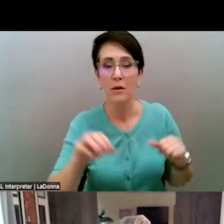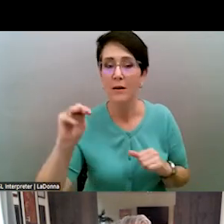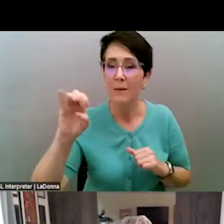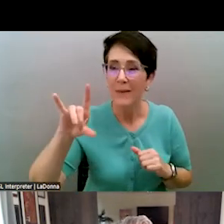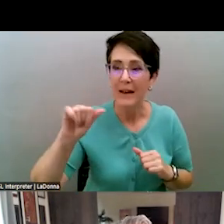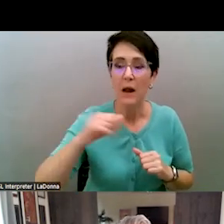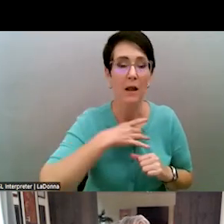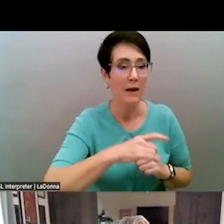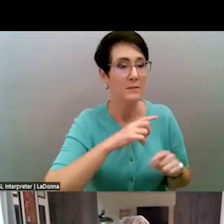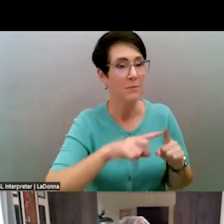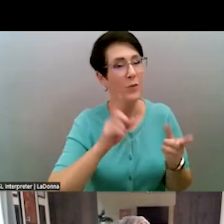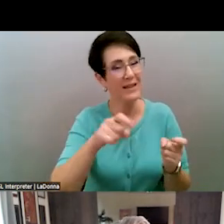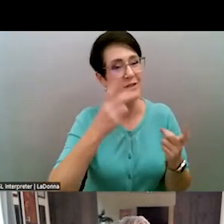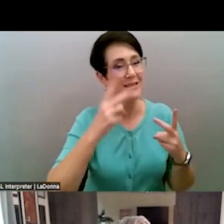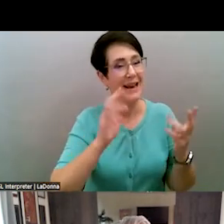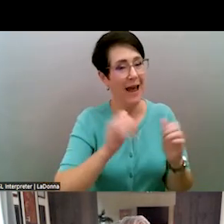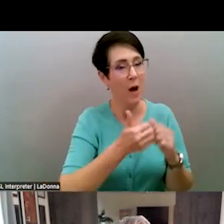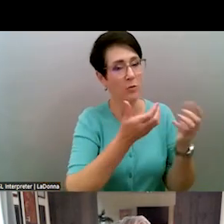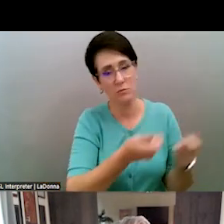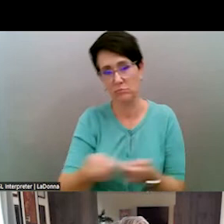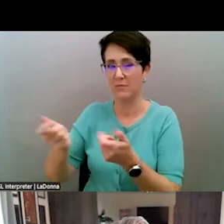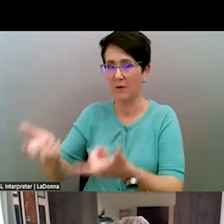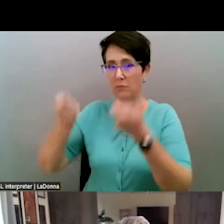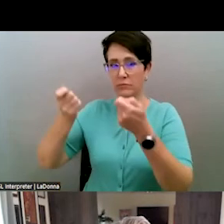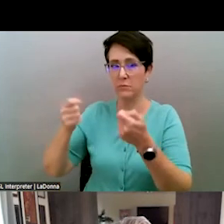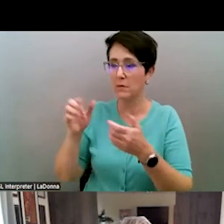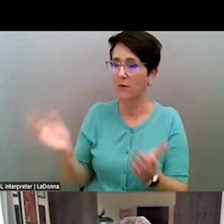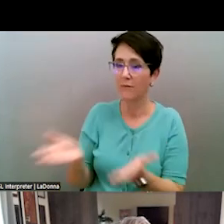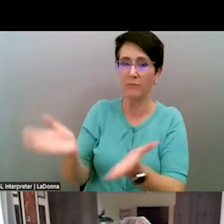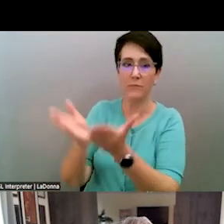WE NEED TO SEE WHAT WE CAN DO, HAVE PEOPLE LATCH ON TO FACT THAT SO MANY YOUNG PEOPLE ARE DYING